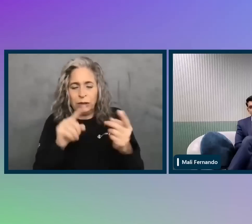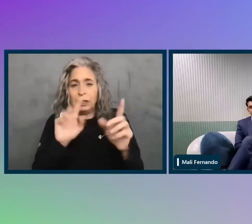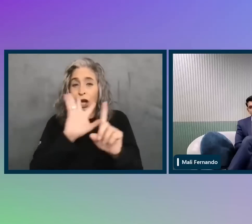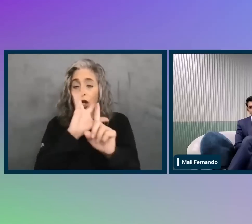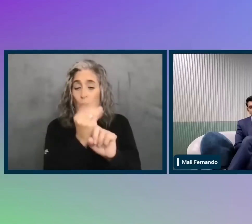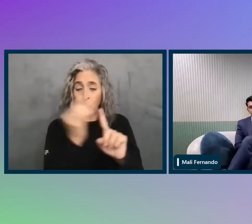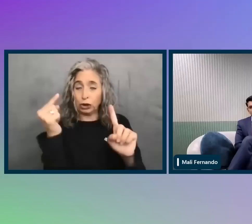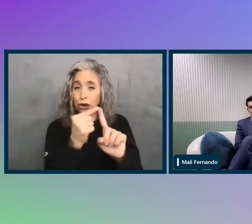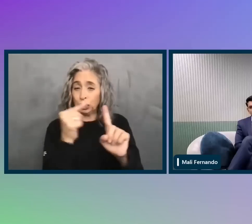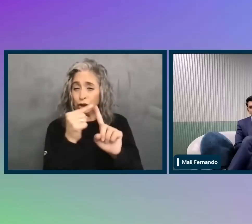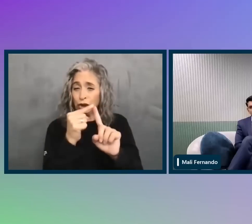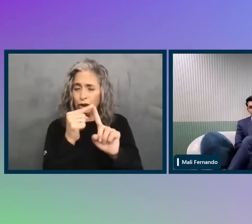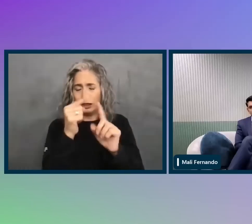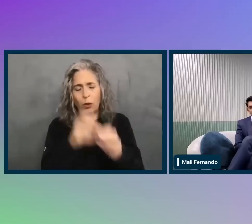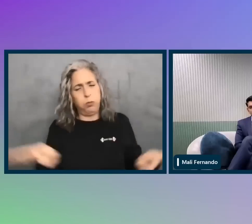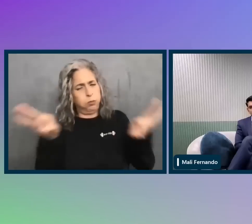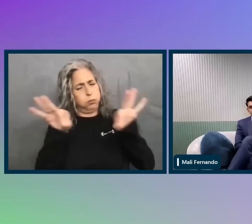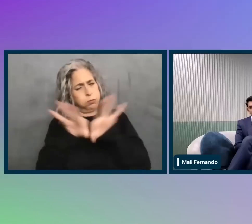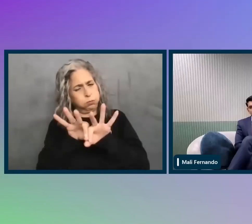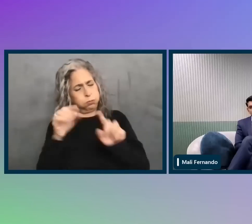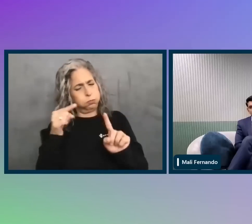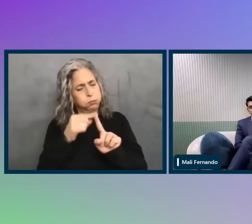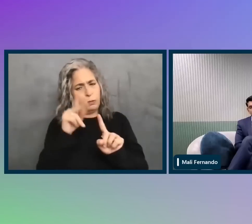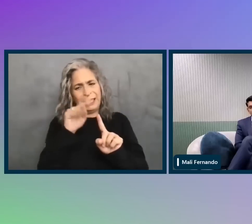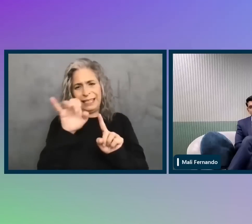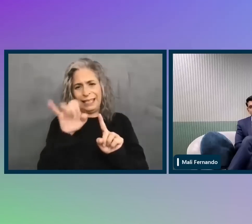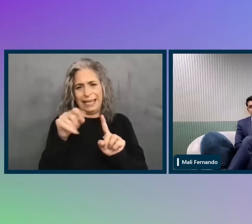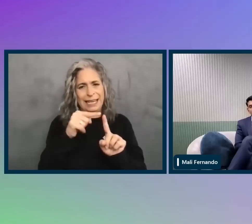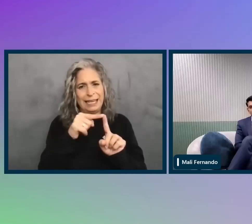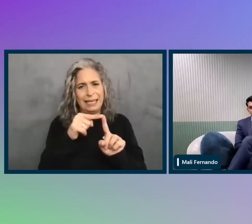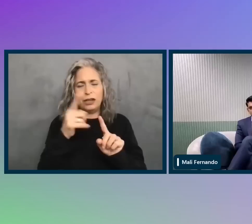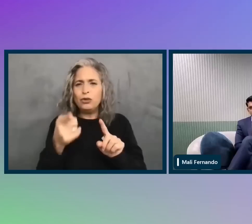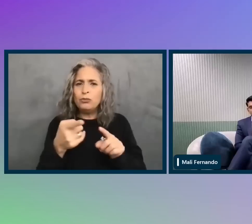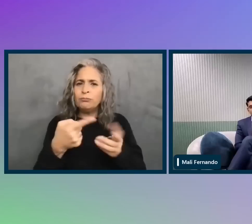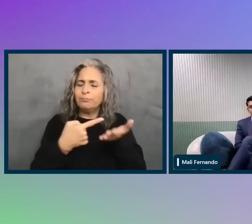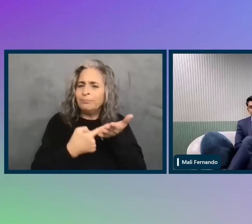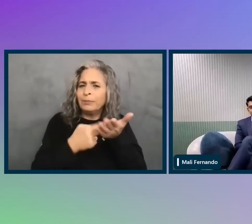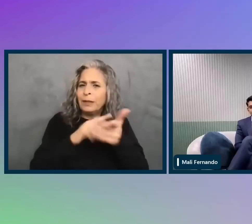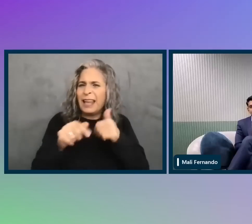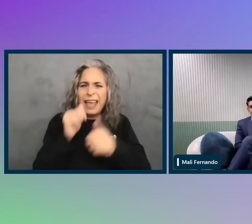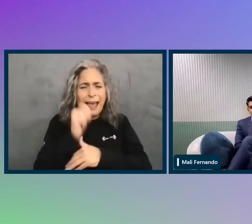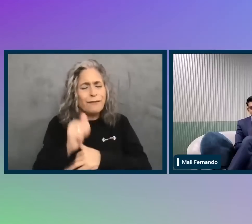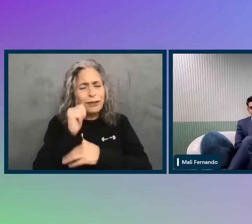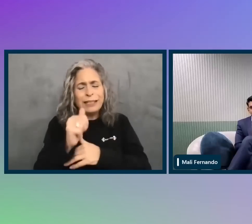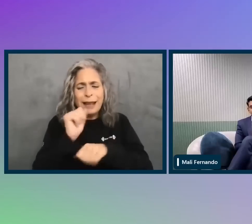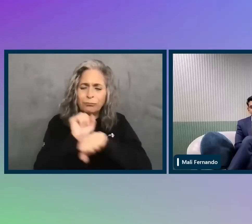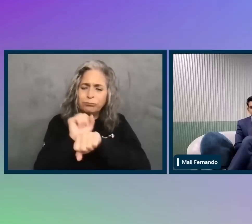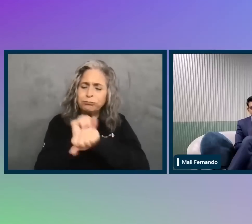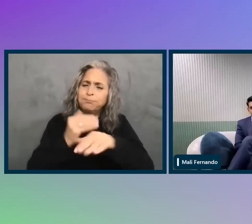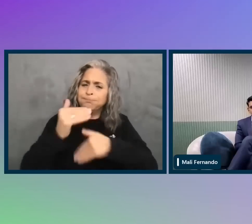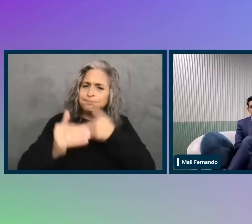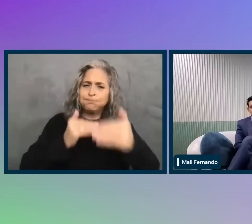And I think you stay on it every single day, from what I can see.. Now, expertise, you're actually